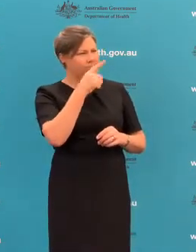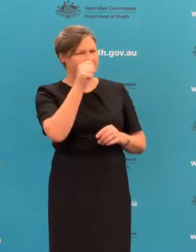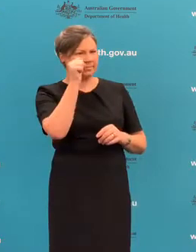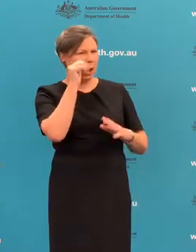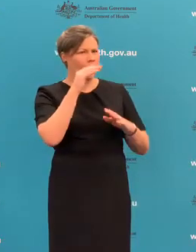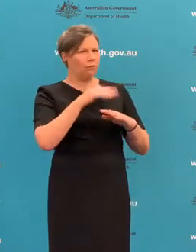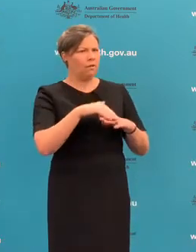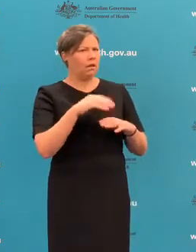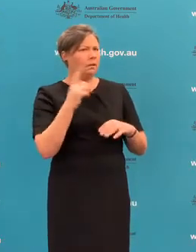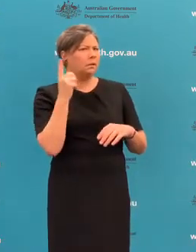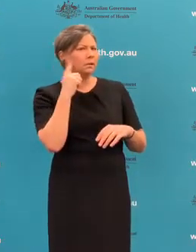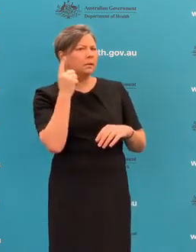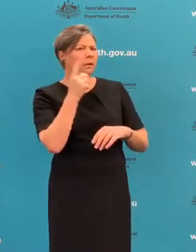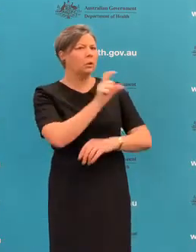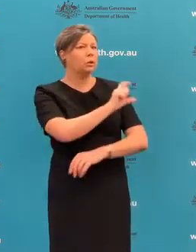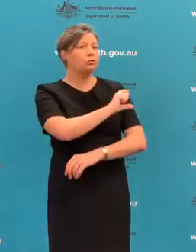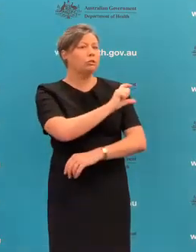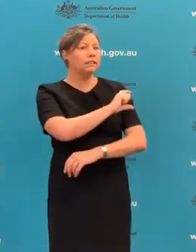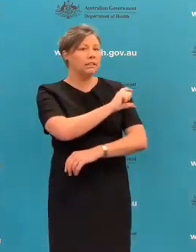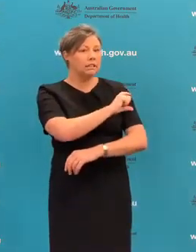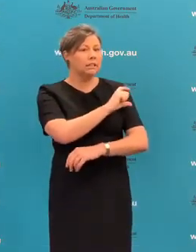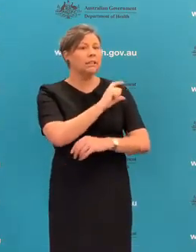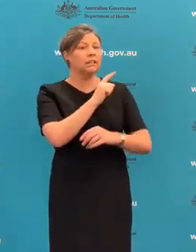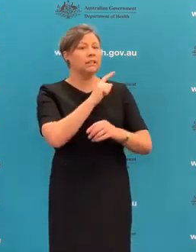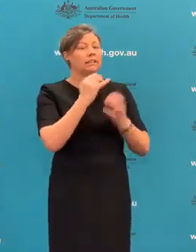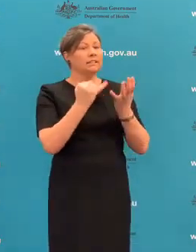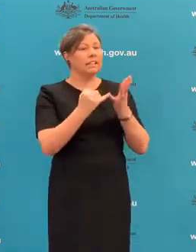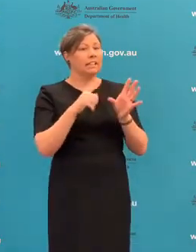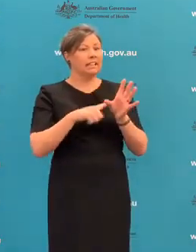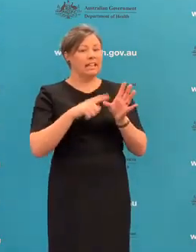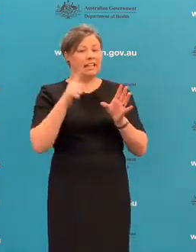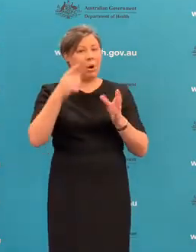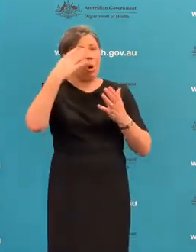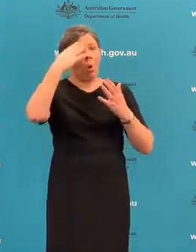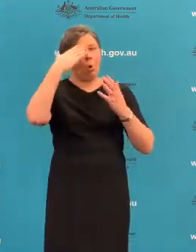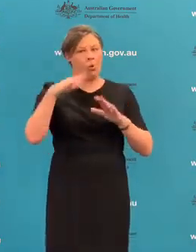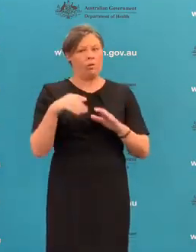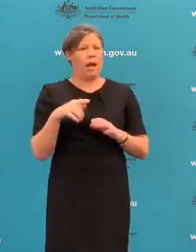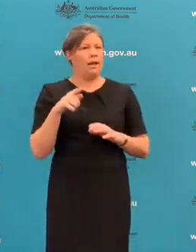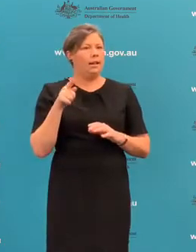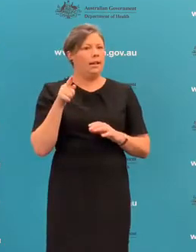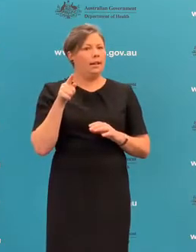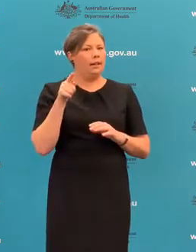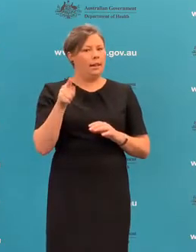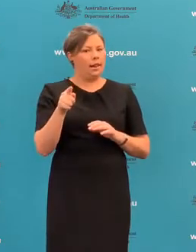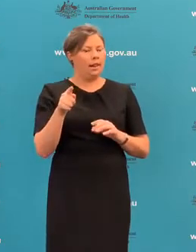of a security guard at hotel quarantine in Sydney and whether you were alarmed by that?